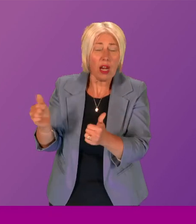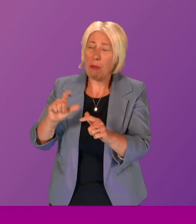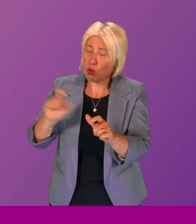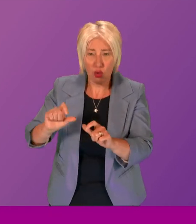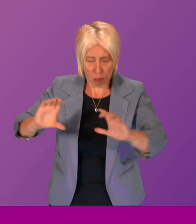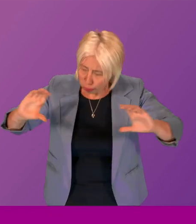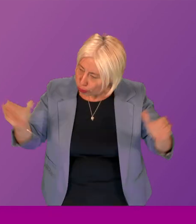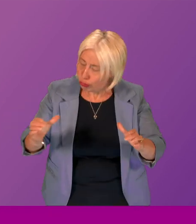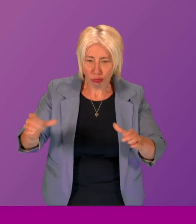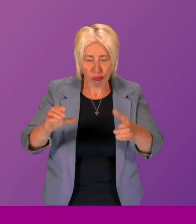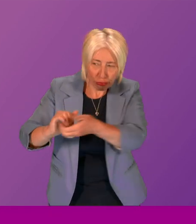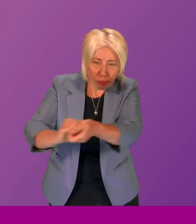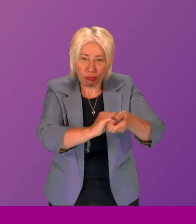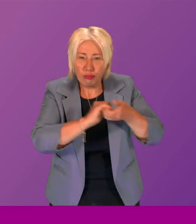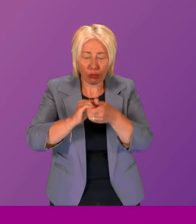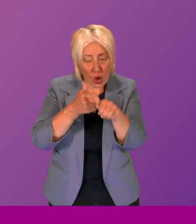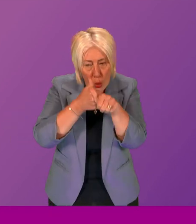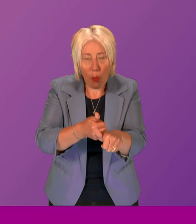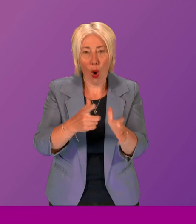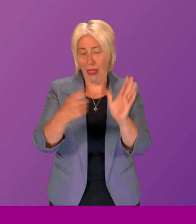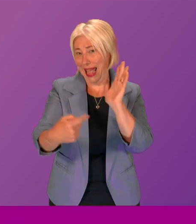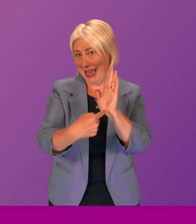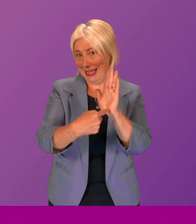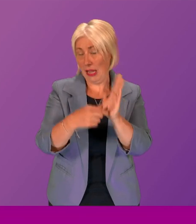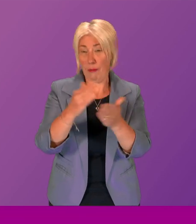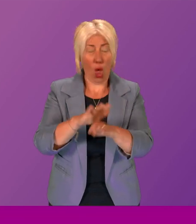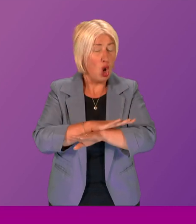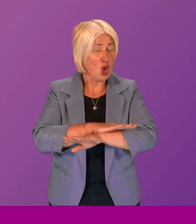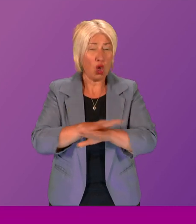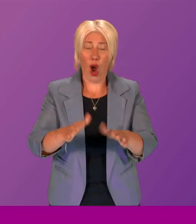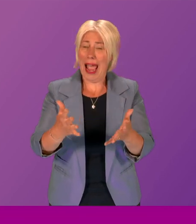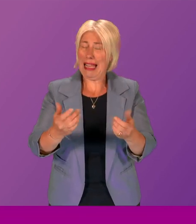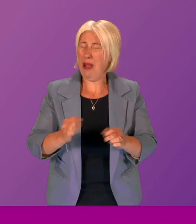in that effort to support the 2021 act and a zero-tolerance approach to hatred in our society.